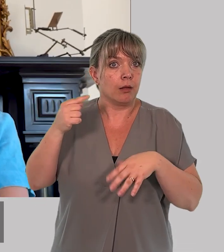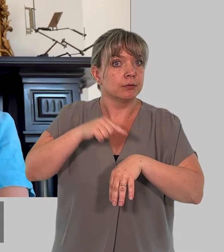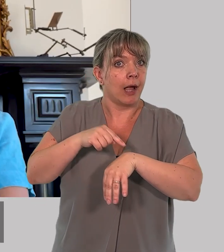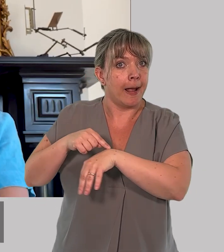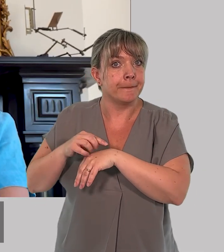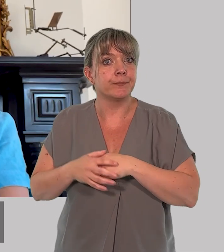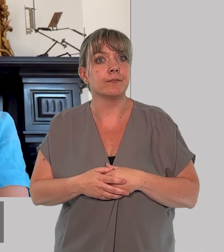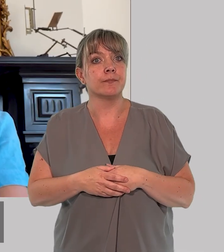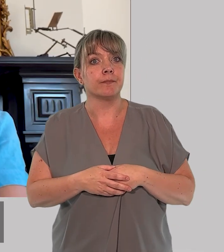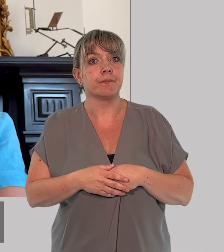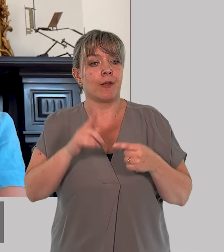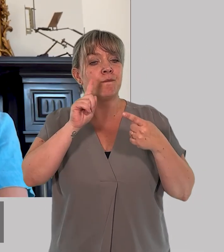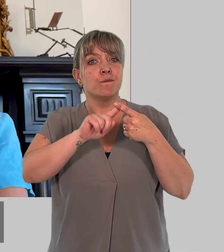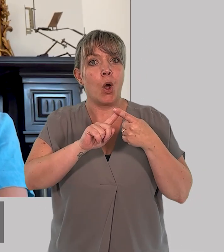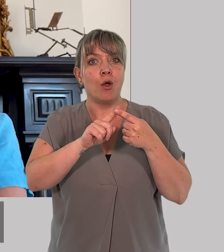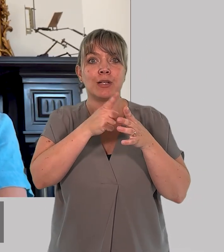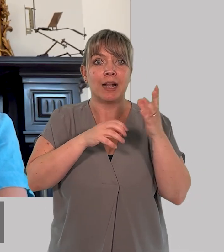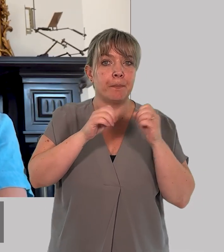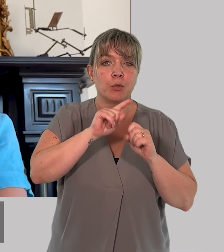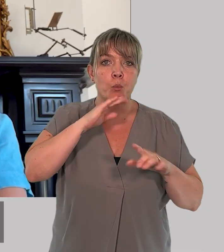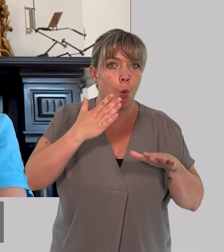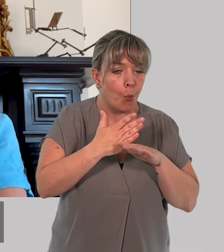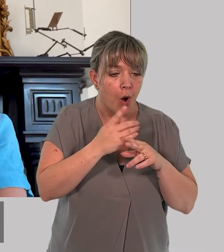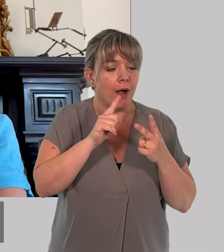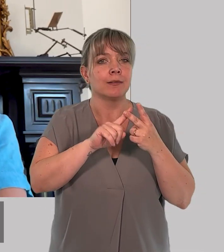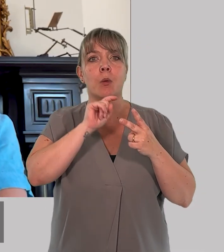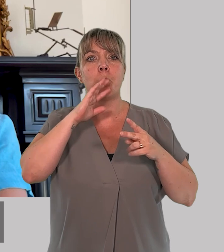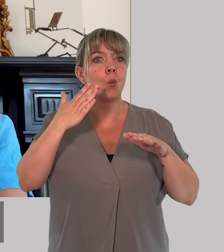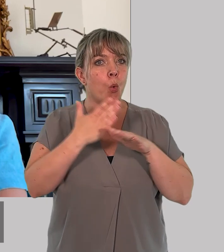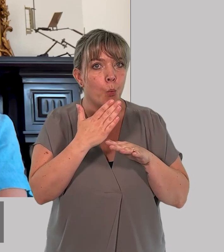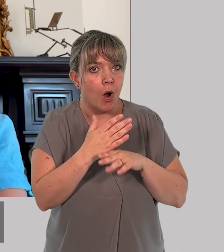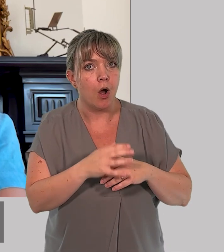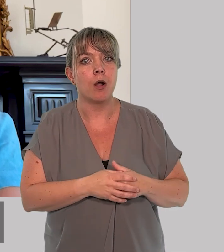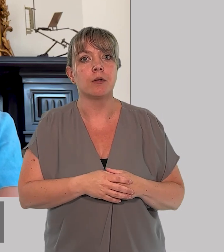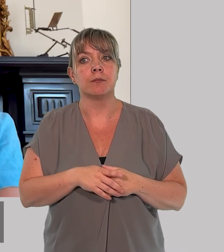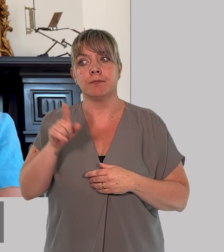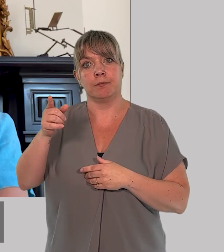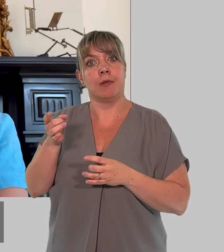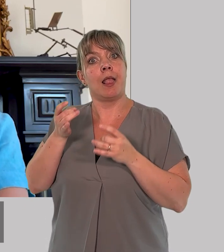The fact that I was allowed to visit her, told me they didn't think she'd make the night, because visits